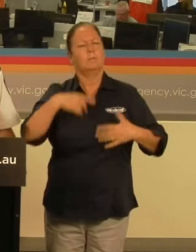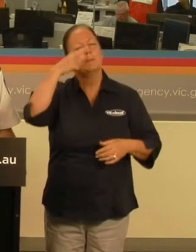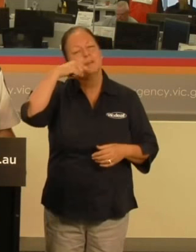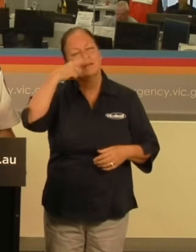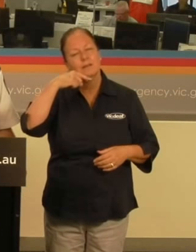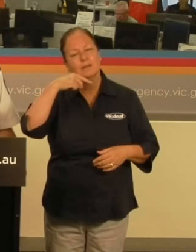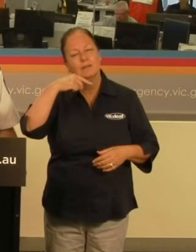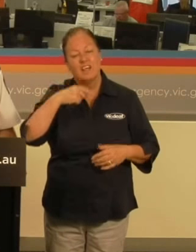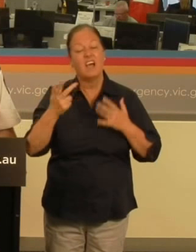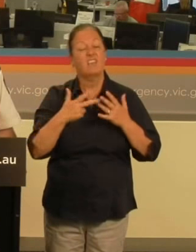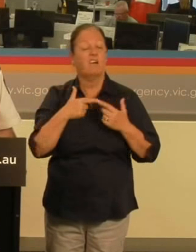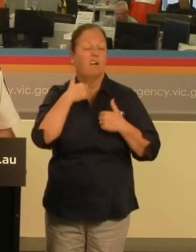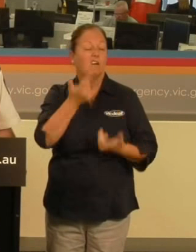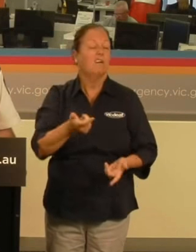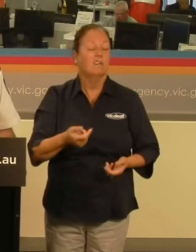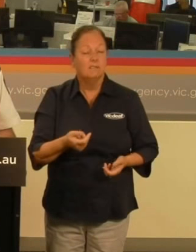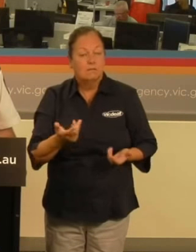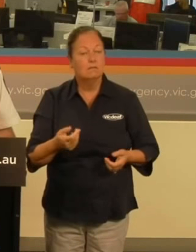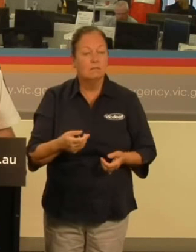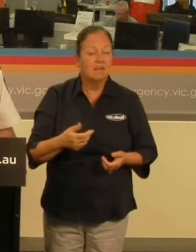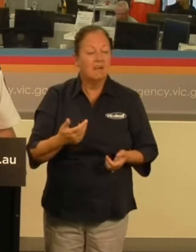just reckless reckless in the sense that they may use a piece of machinery and